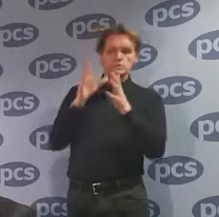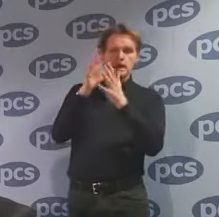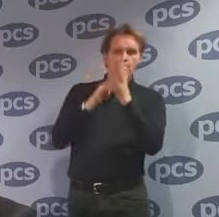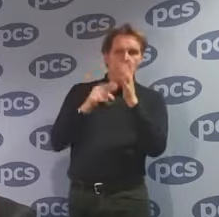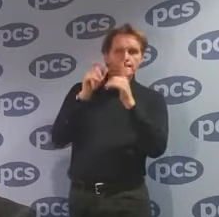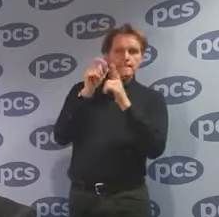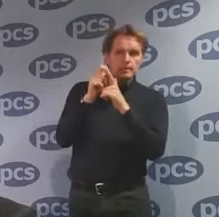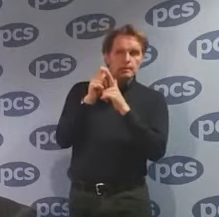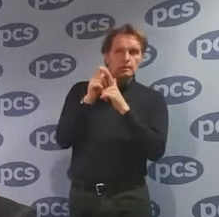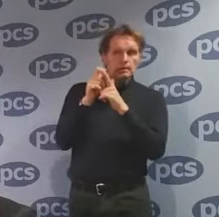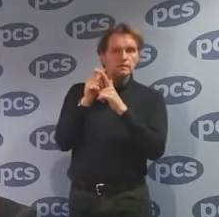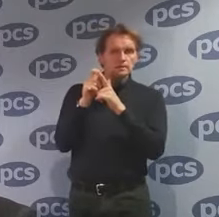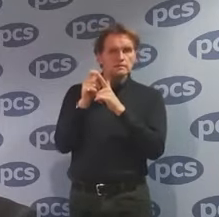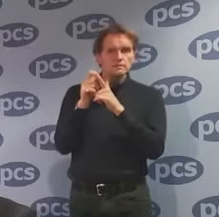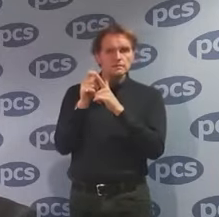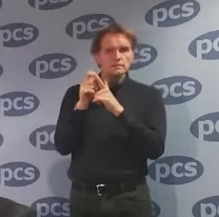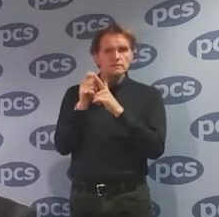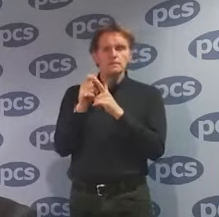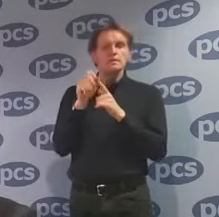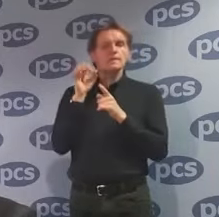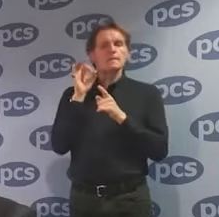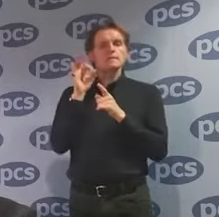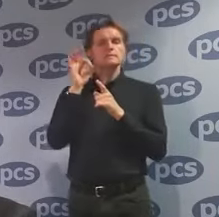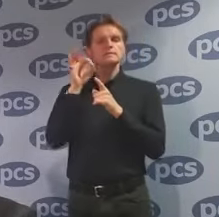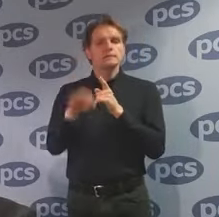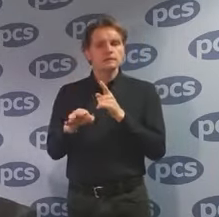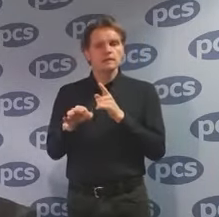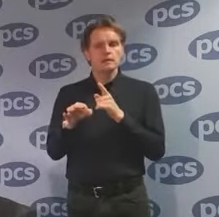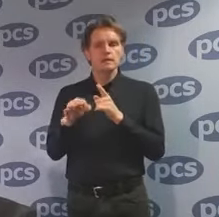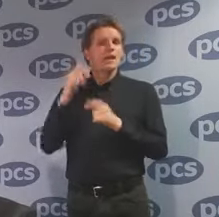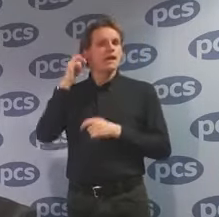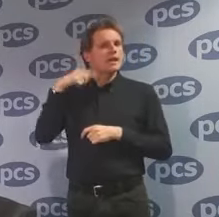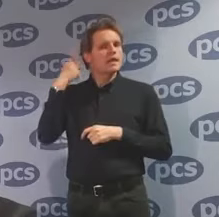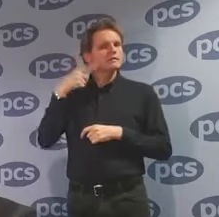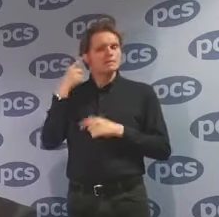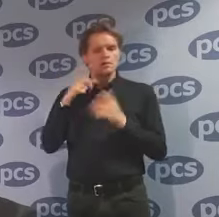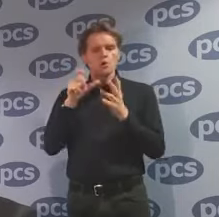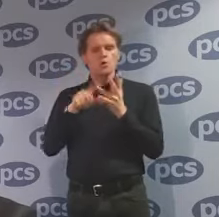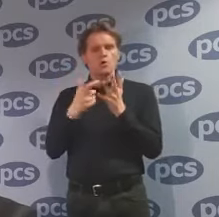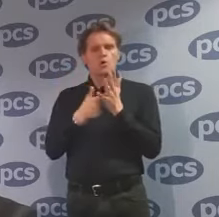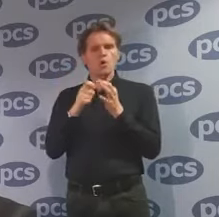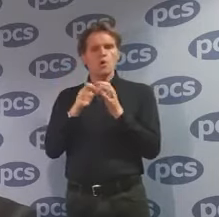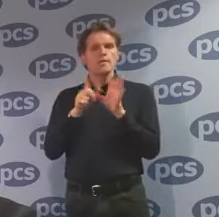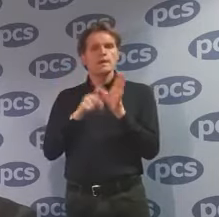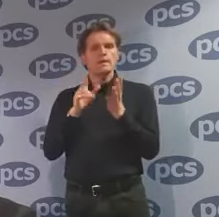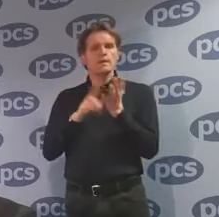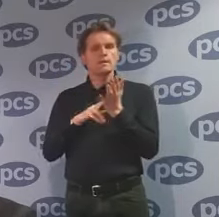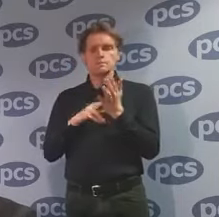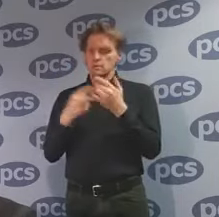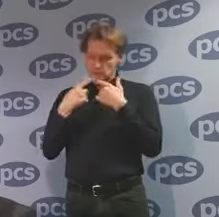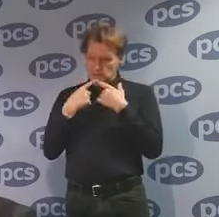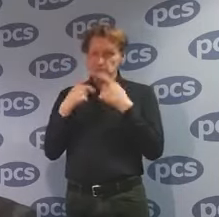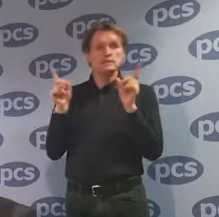would say here that particularly in Westminster Jeremy Corbyn has made it clear that the Labour Party in opposition as the main opposition party